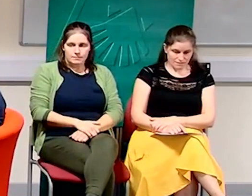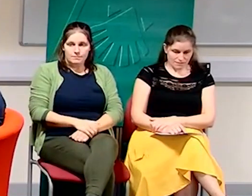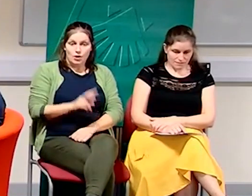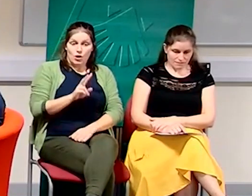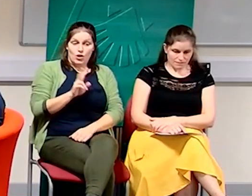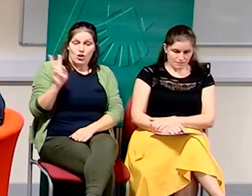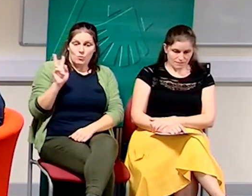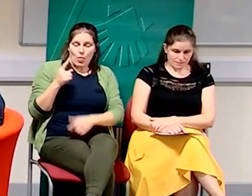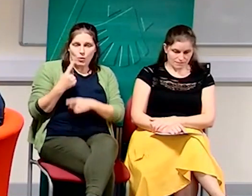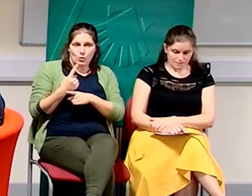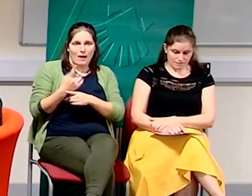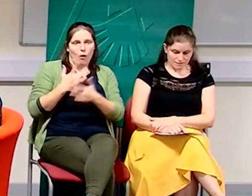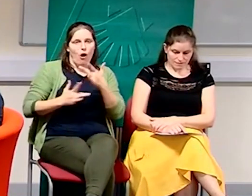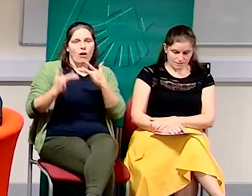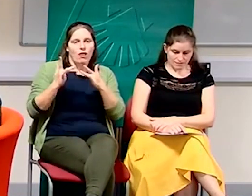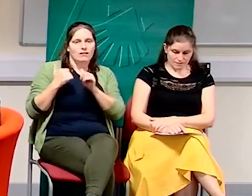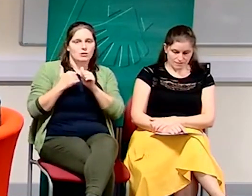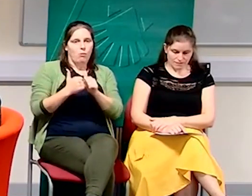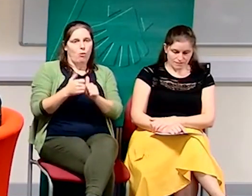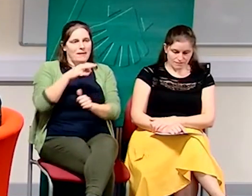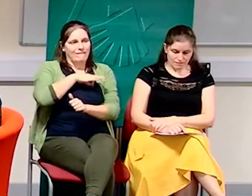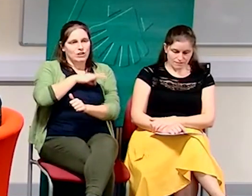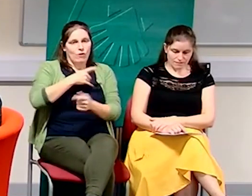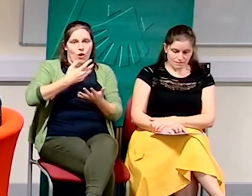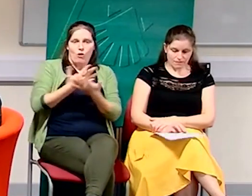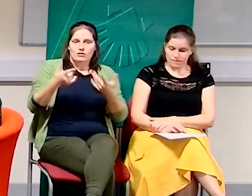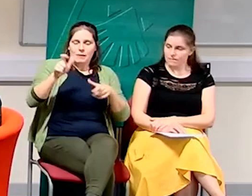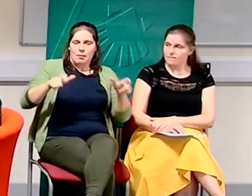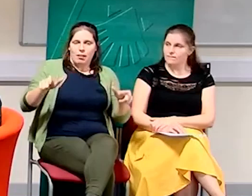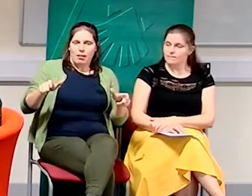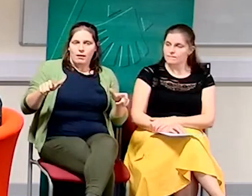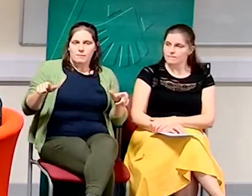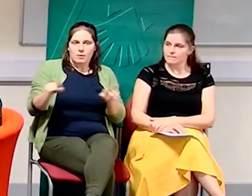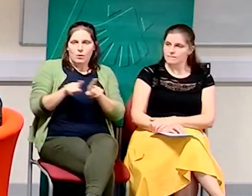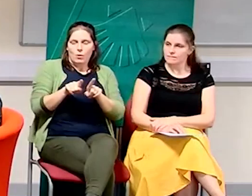of the online being beneficial for a lot of people but I also wanted to kind of mention the flip side